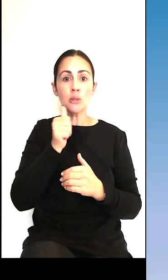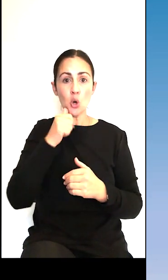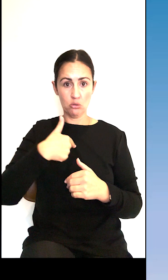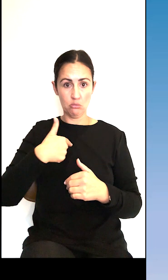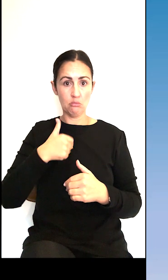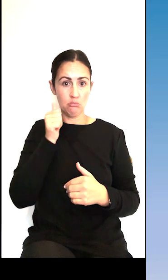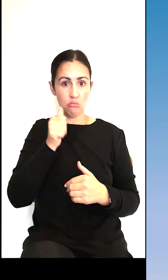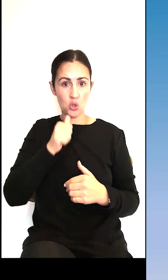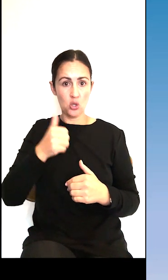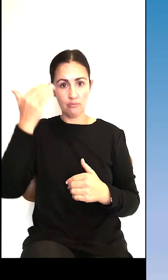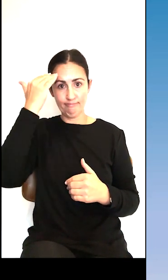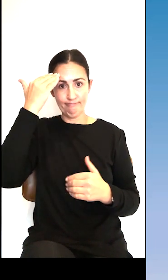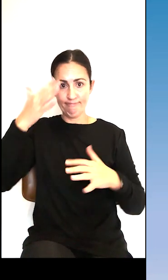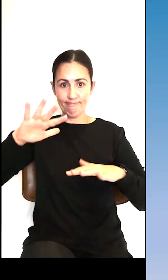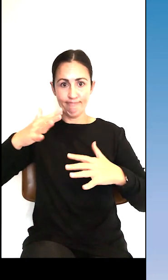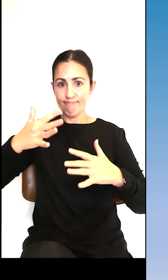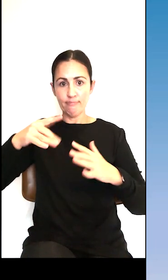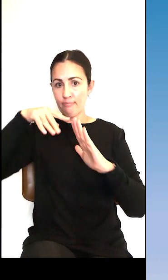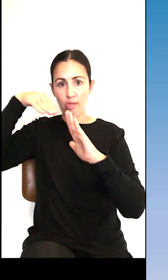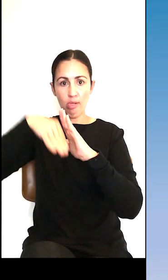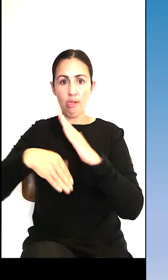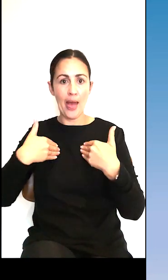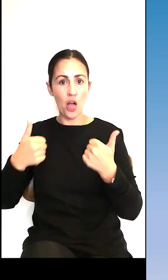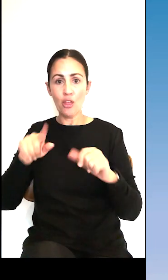loses capacity to communicate these decisions for themselves.